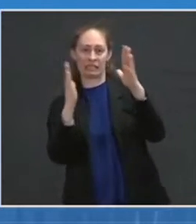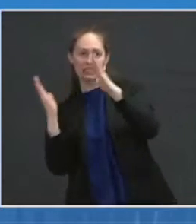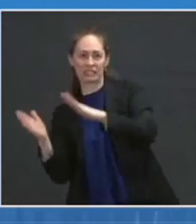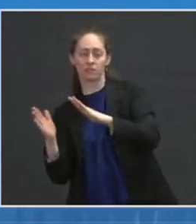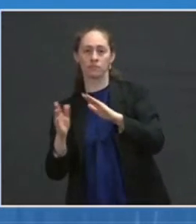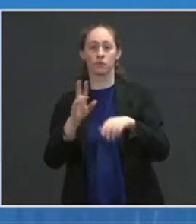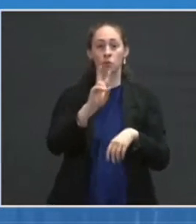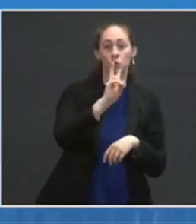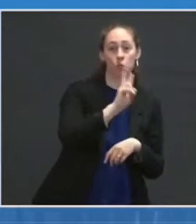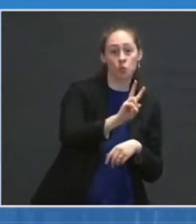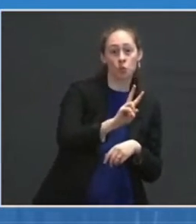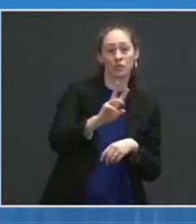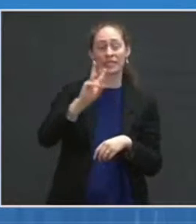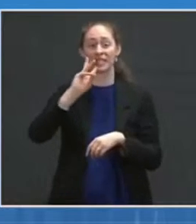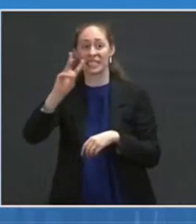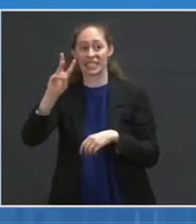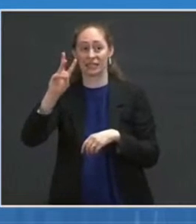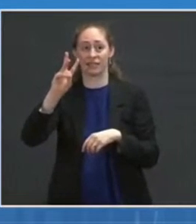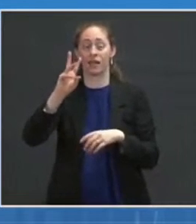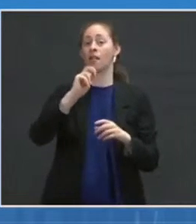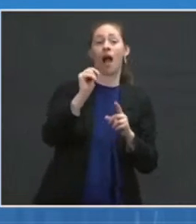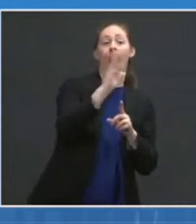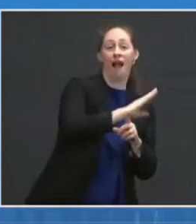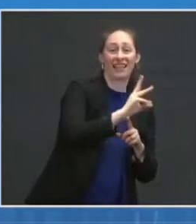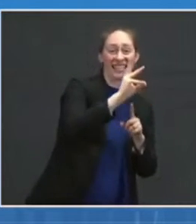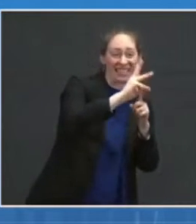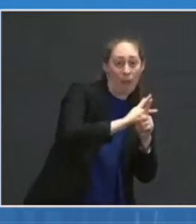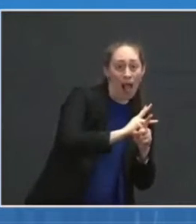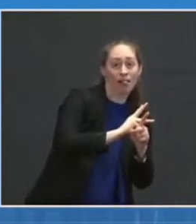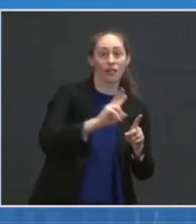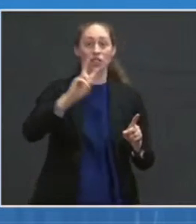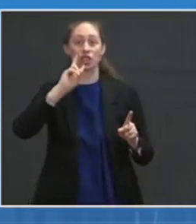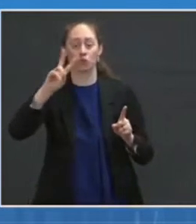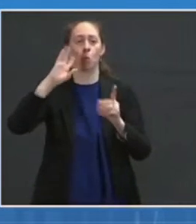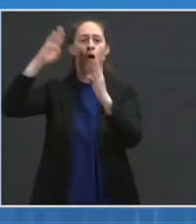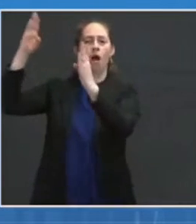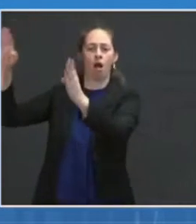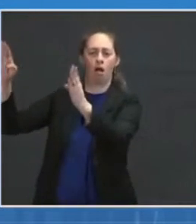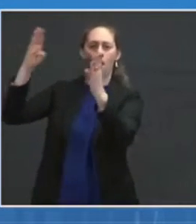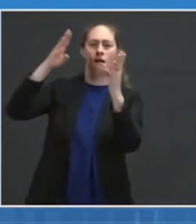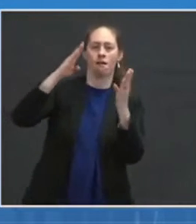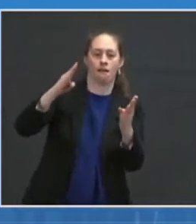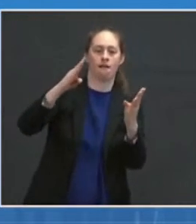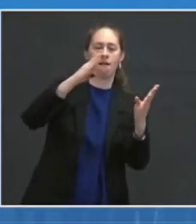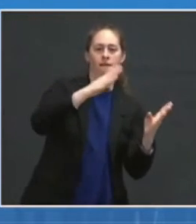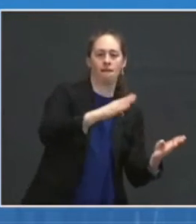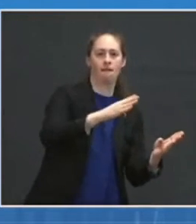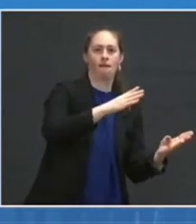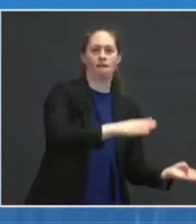THE 6 TO 12, THEN 2 TO 6, THE 6